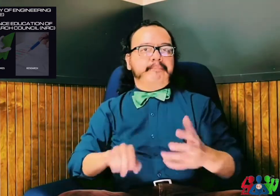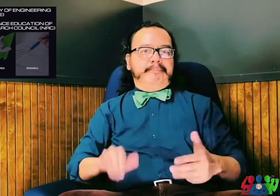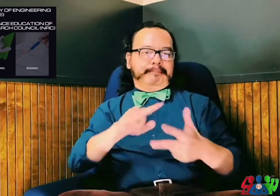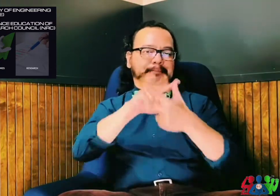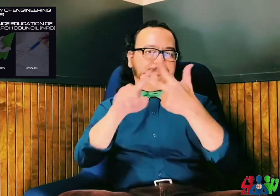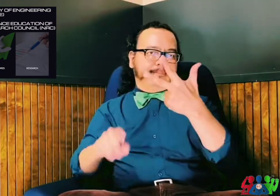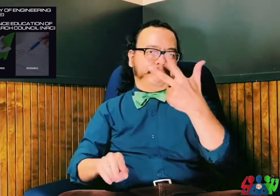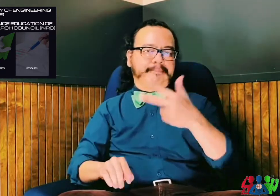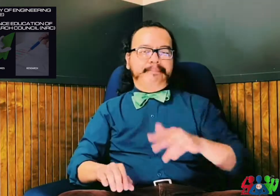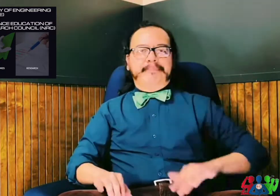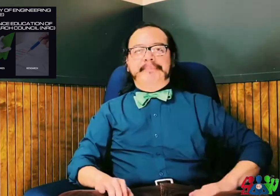Identifying and Characterizing, Outcomes, and Research are three issues to acknowledge.